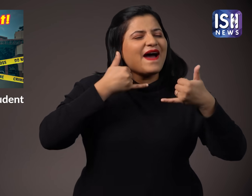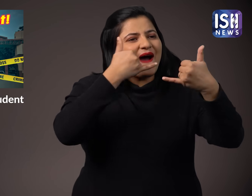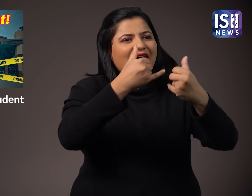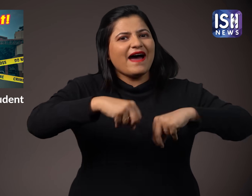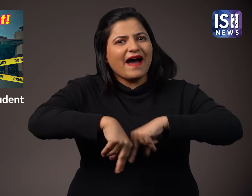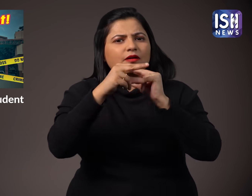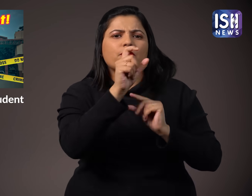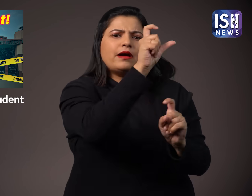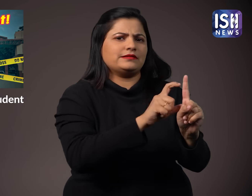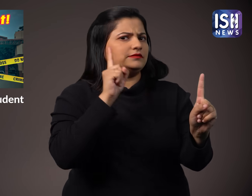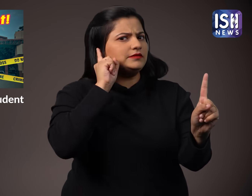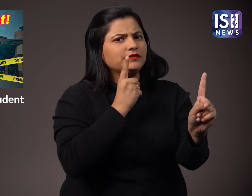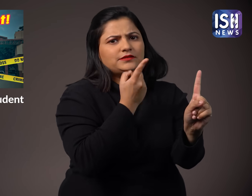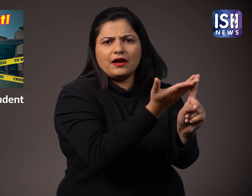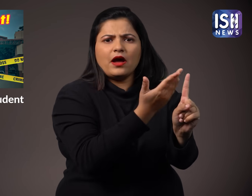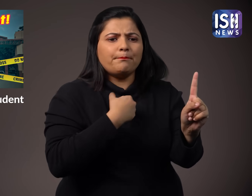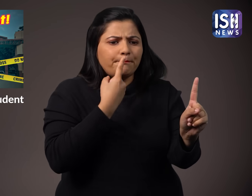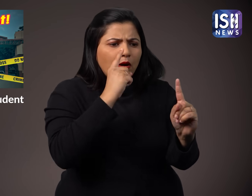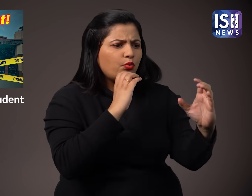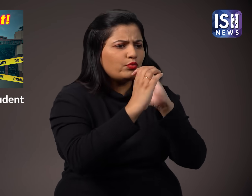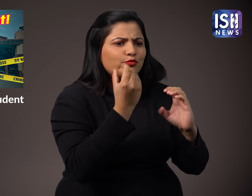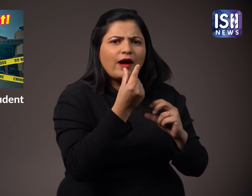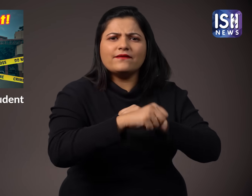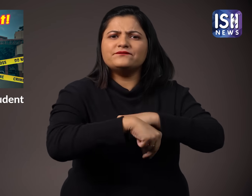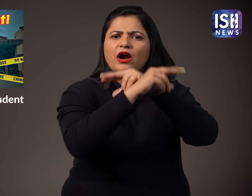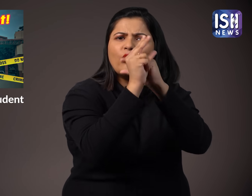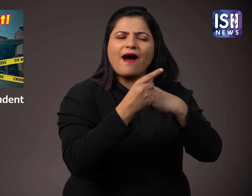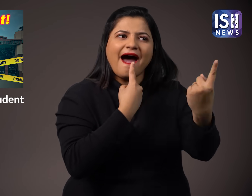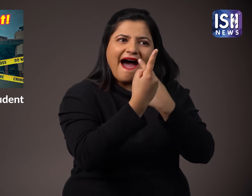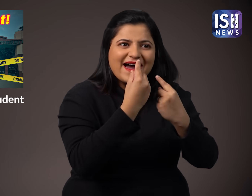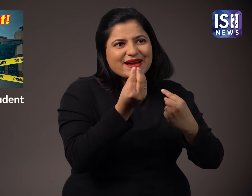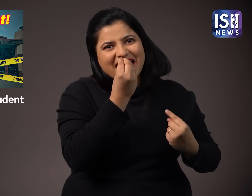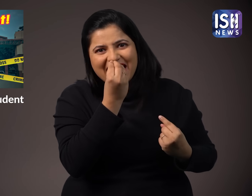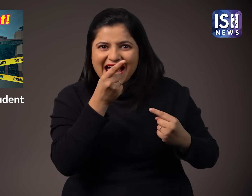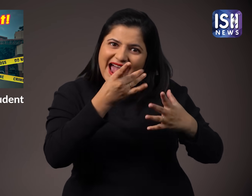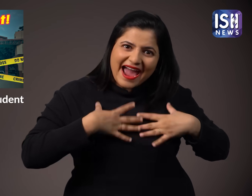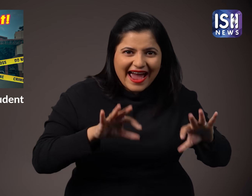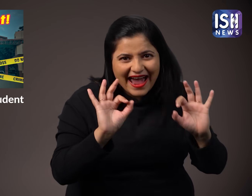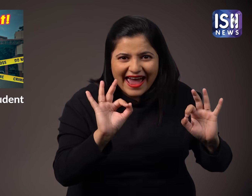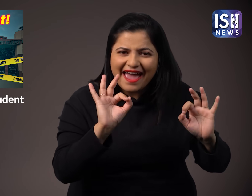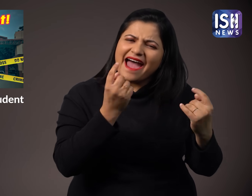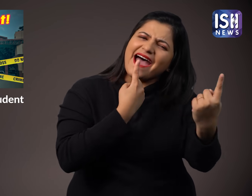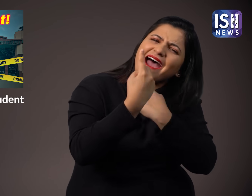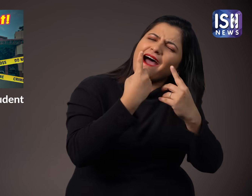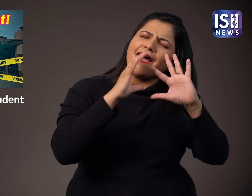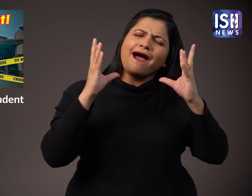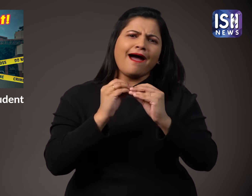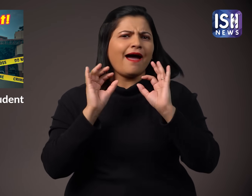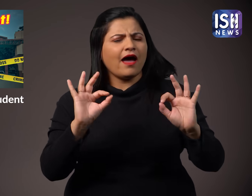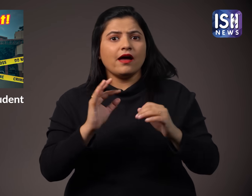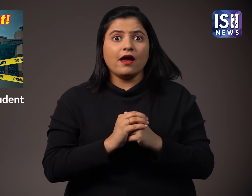He would talk to her through video call and would always communicate with her and have good conversations.